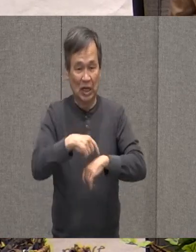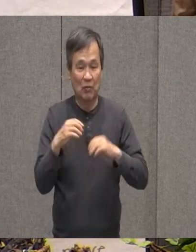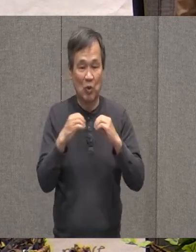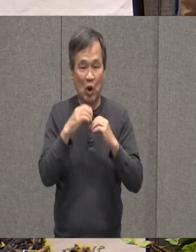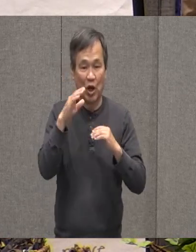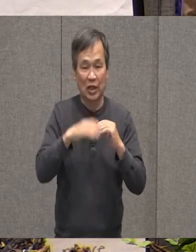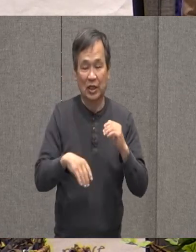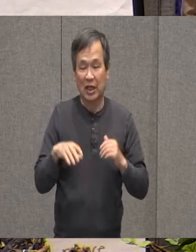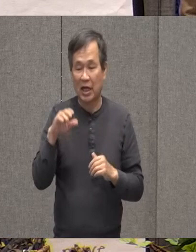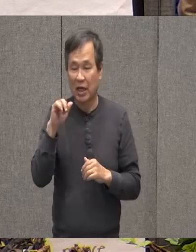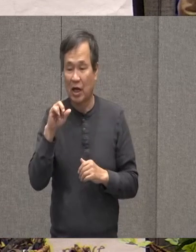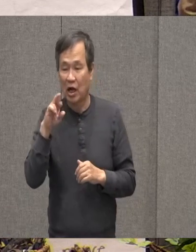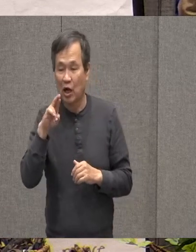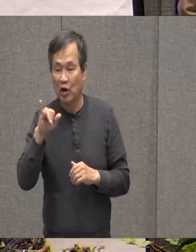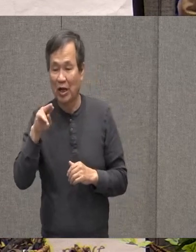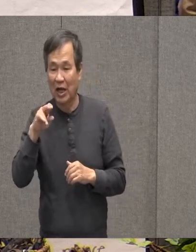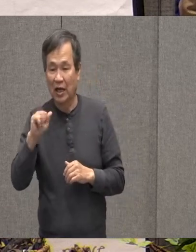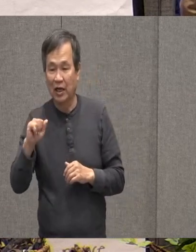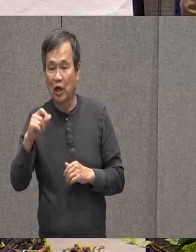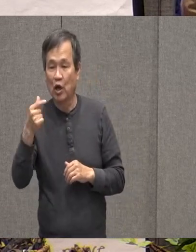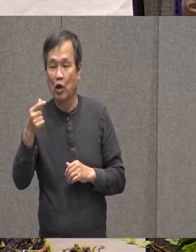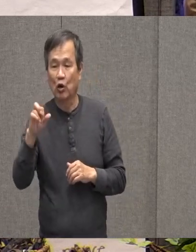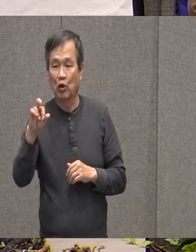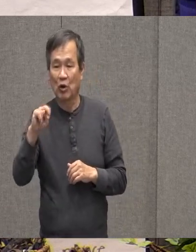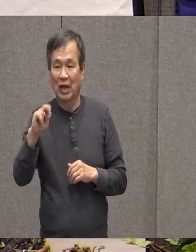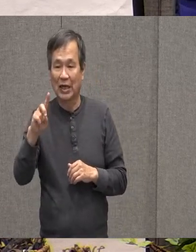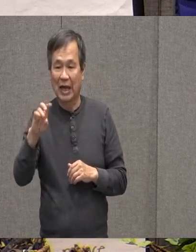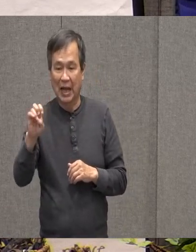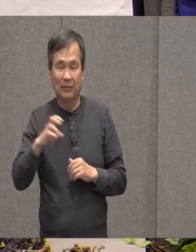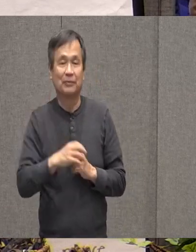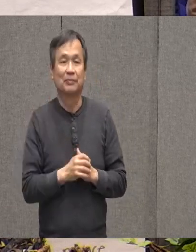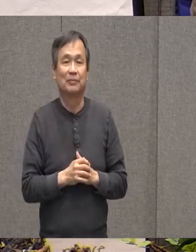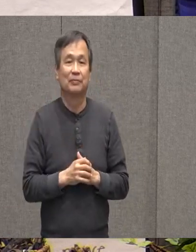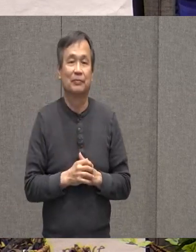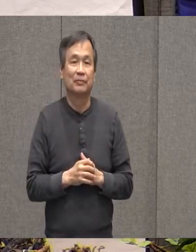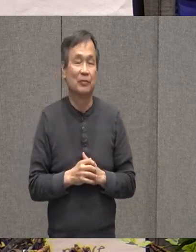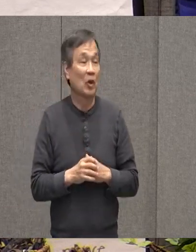Okay let's take a look at,